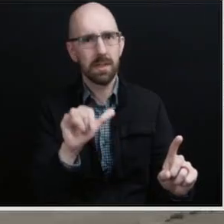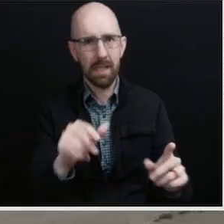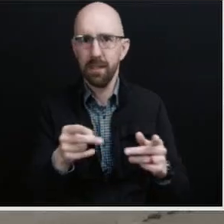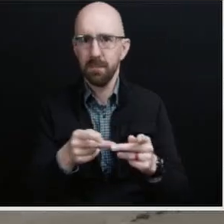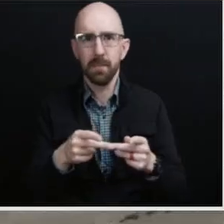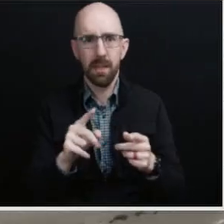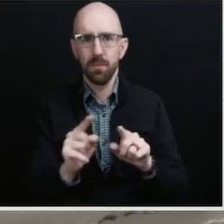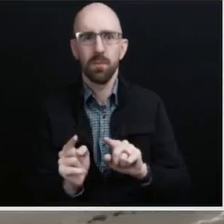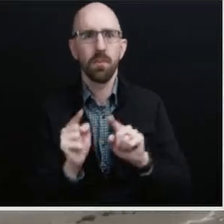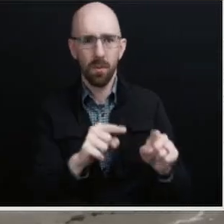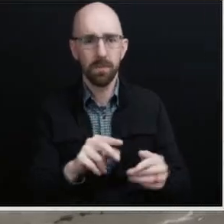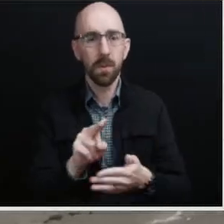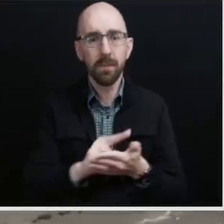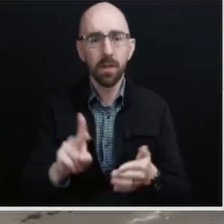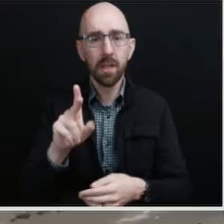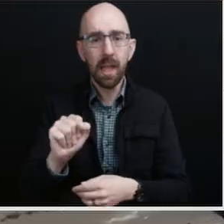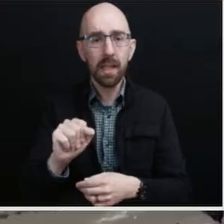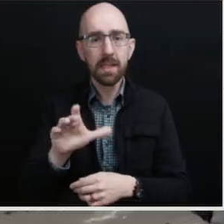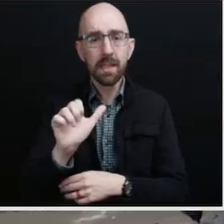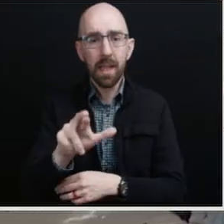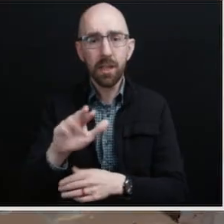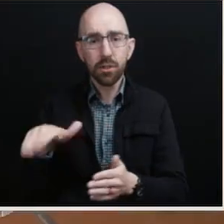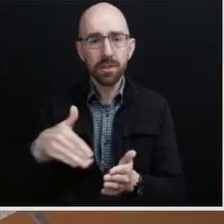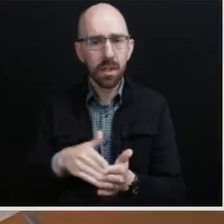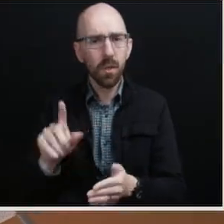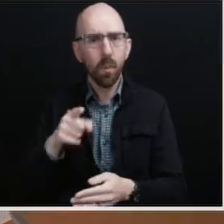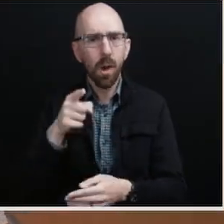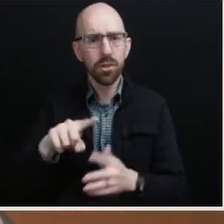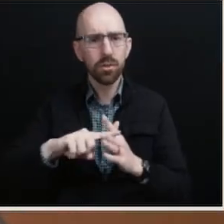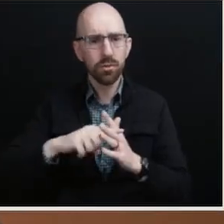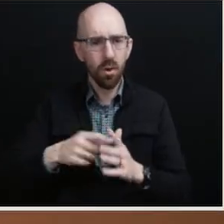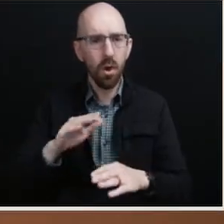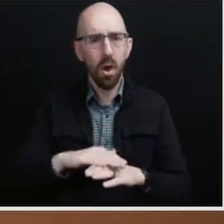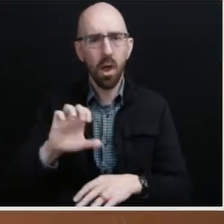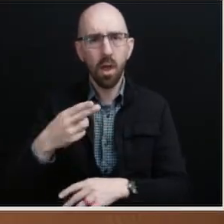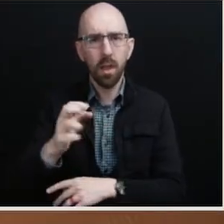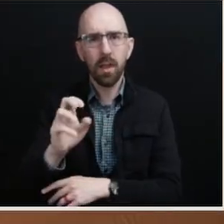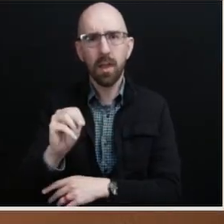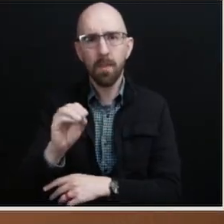The University of Kansas Cancer Center is where she started on chemotherapy then immunotherapy